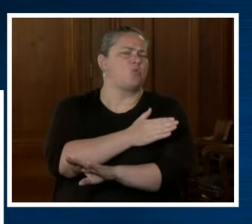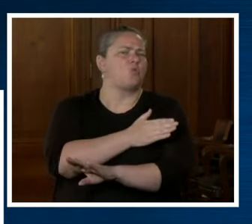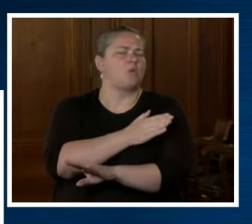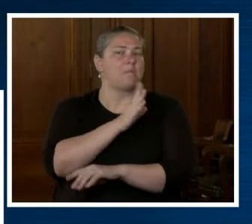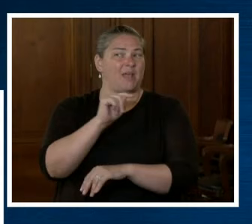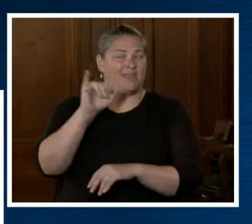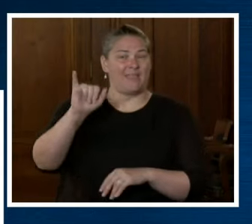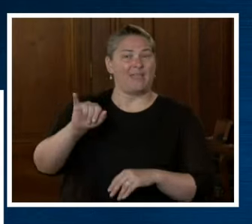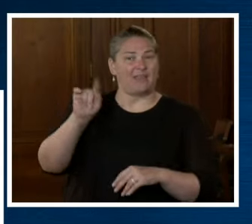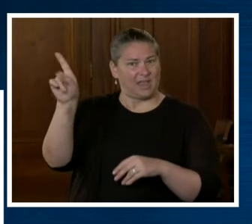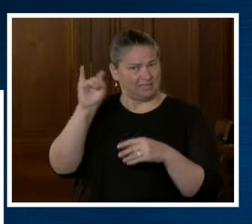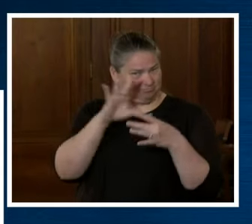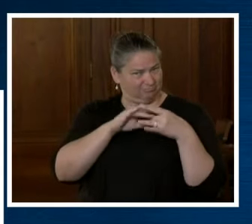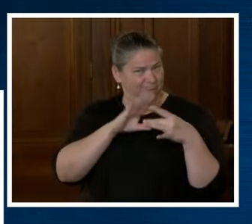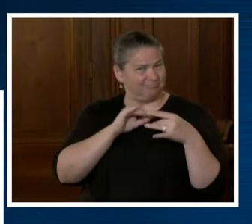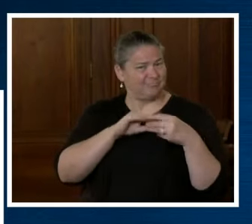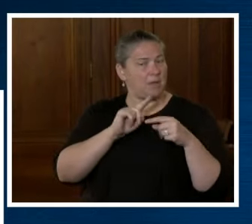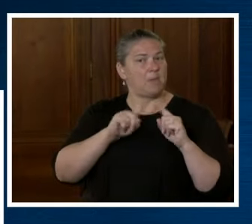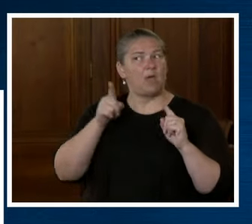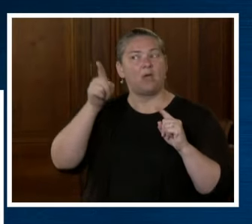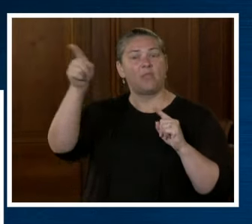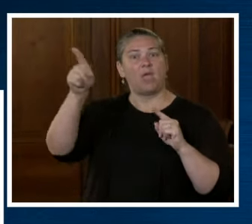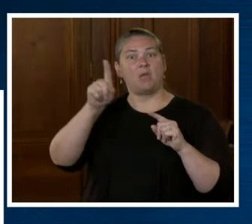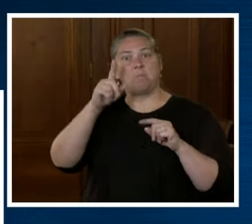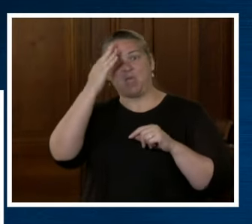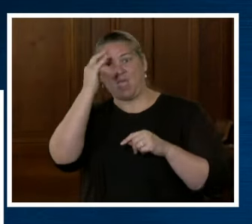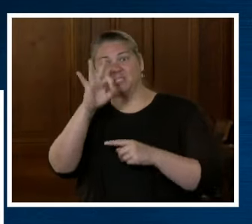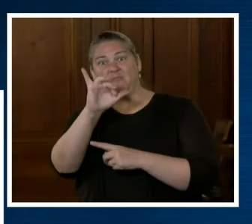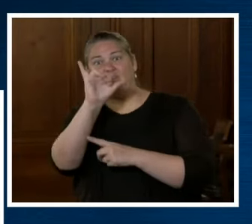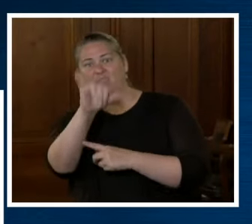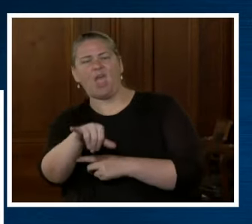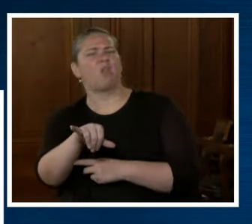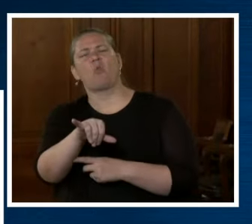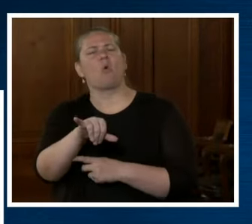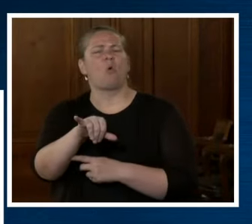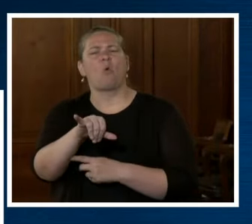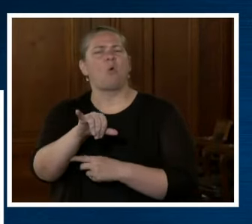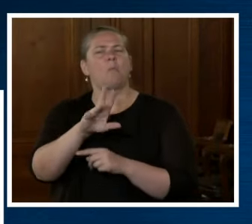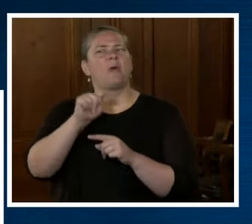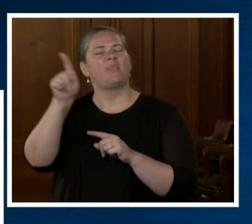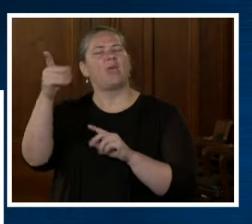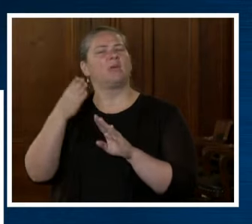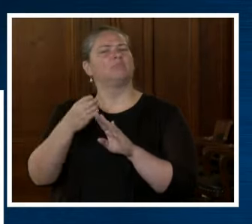FORWARD. I LIVED IN LOUISVILLE FOR 15 YEARS, AND THIS IS ONE OF THE